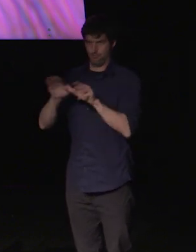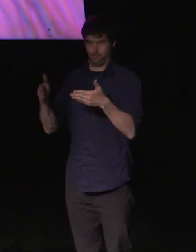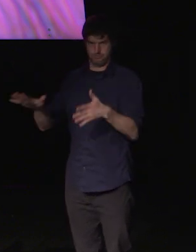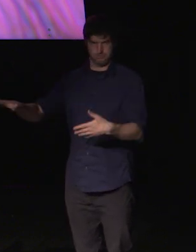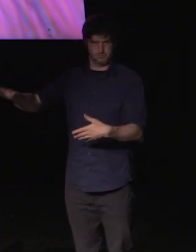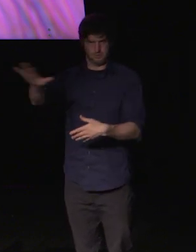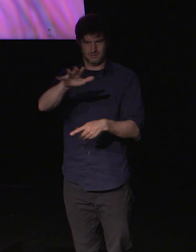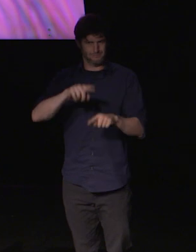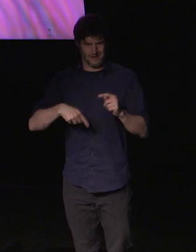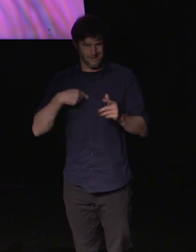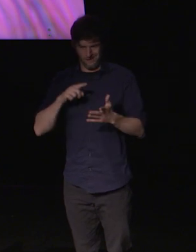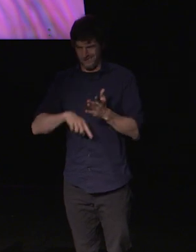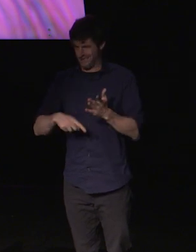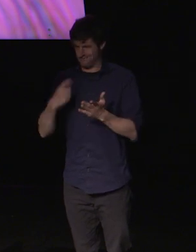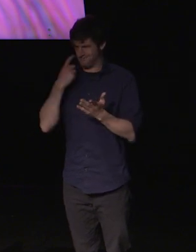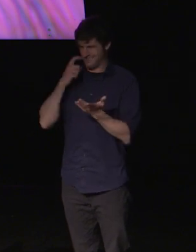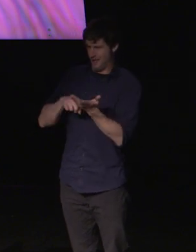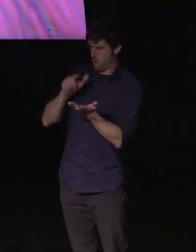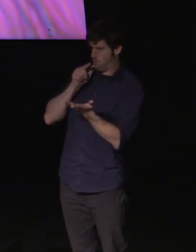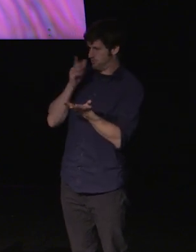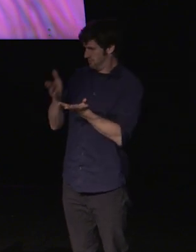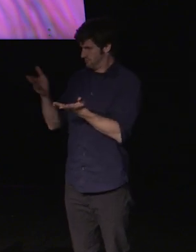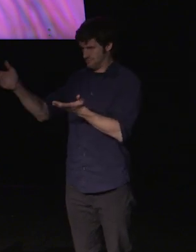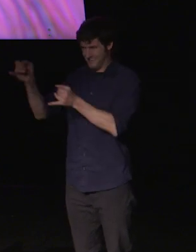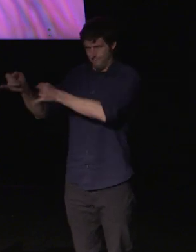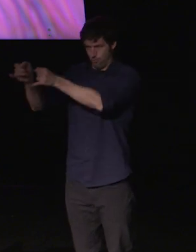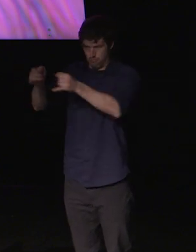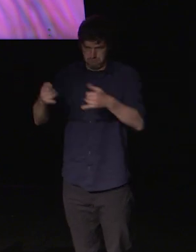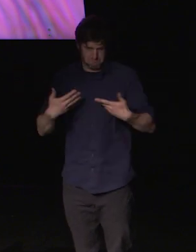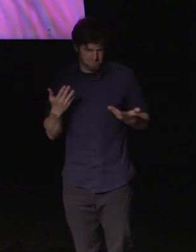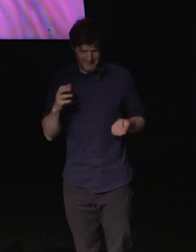but I can't tell who's who. -Mhm. Even when you're just a few feet away.